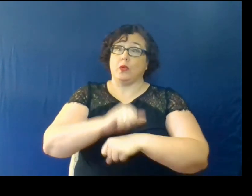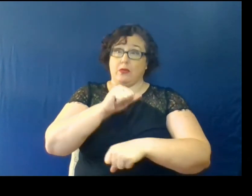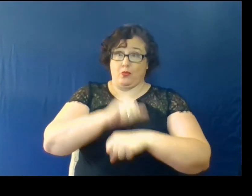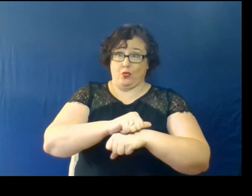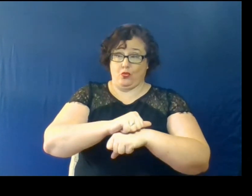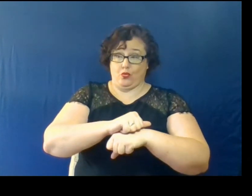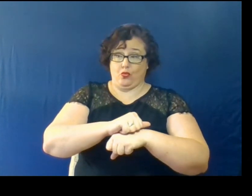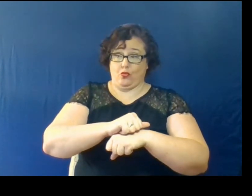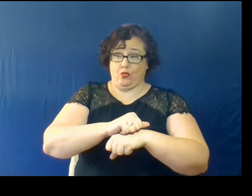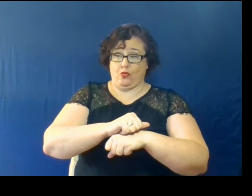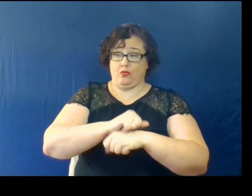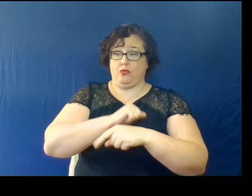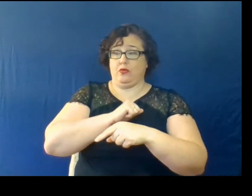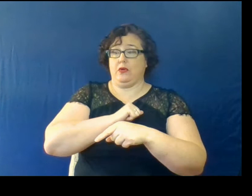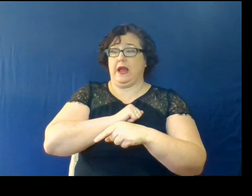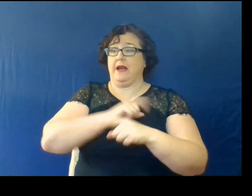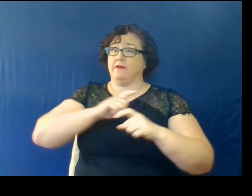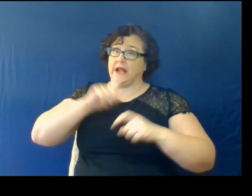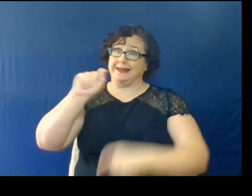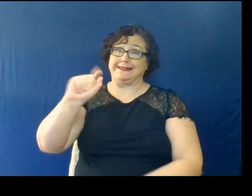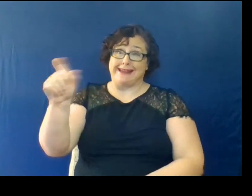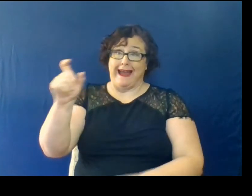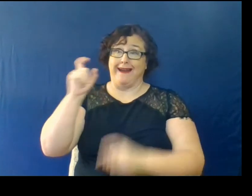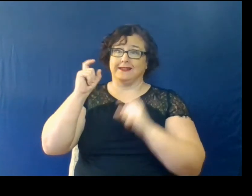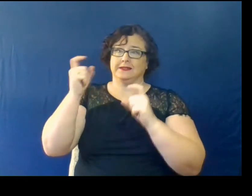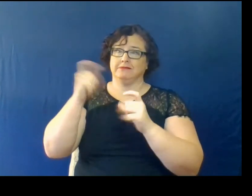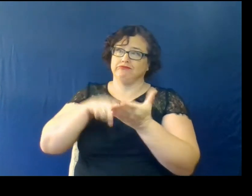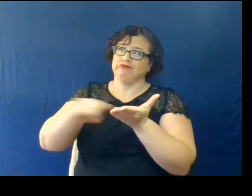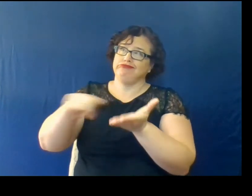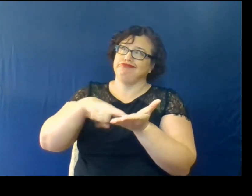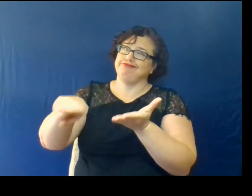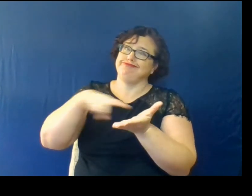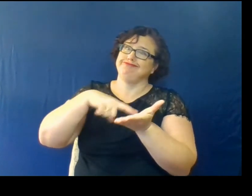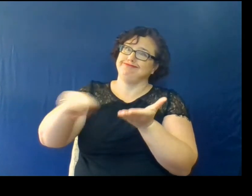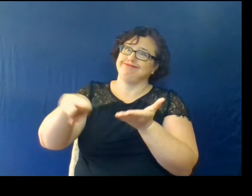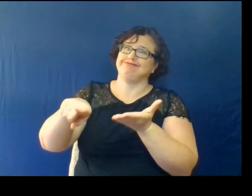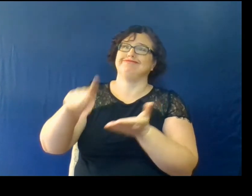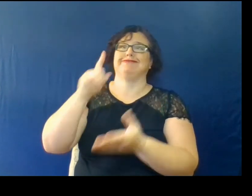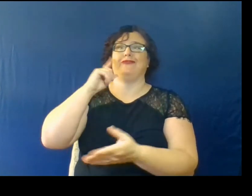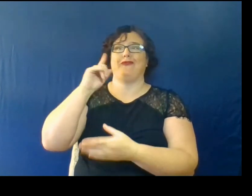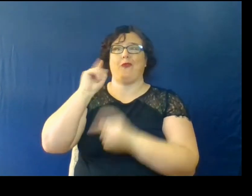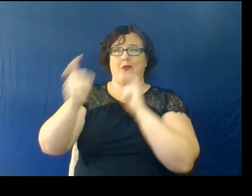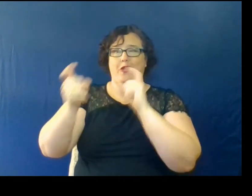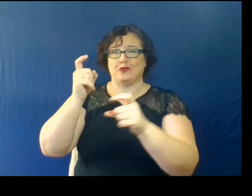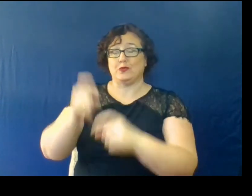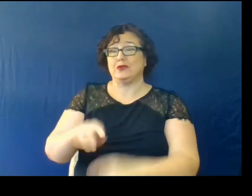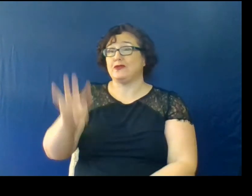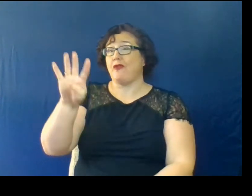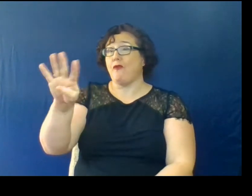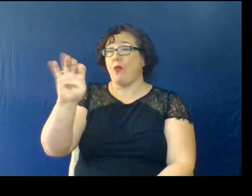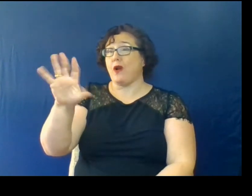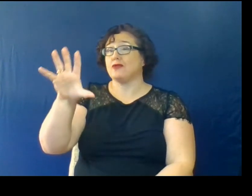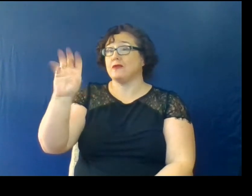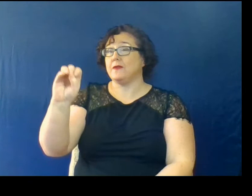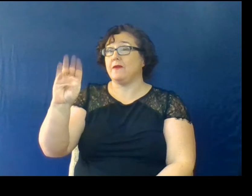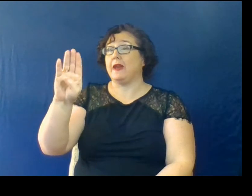contribution to this country and economic buying power of 450 billion dollars collectively.